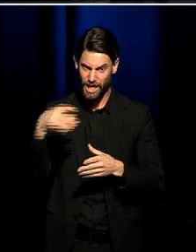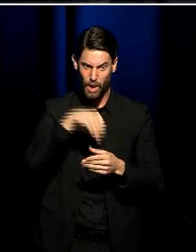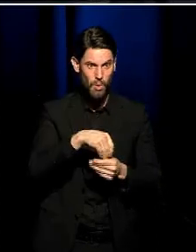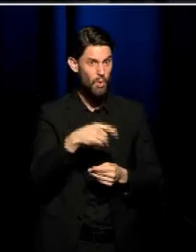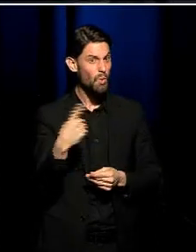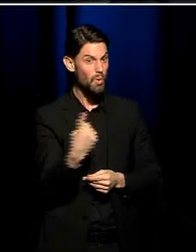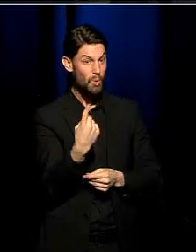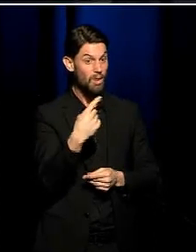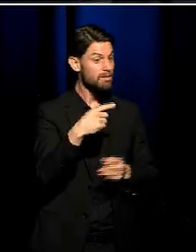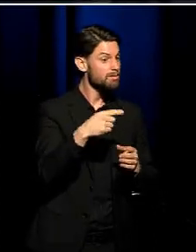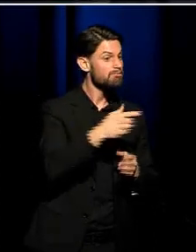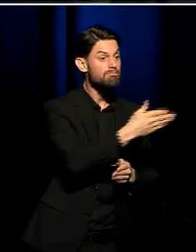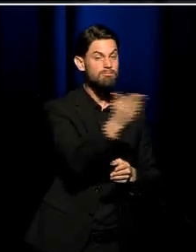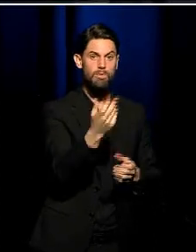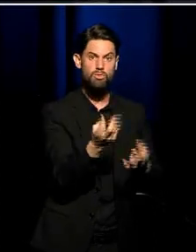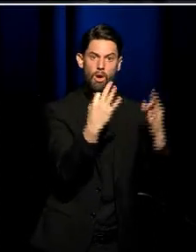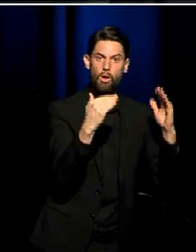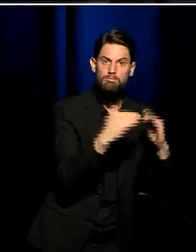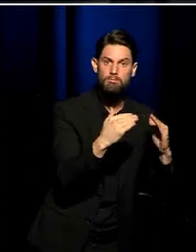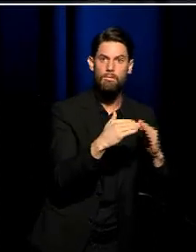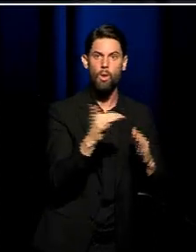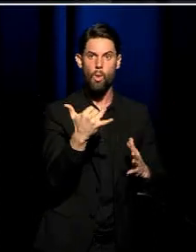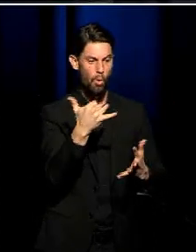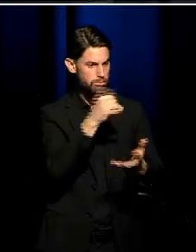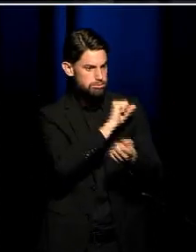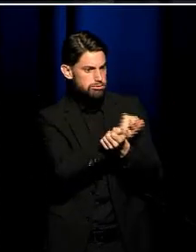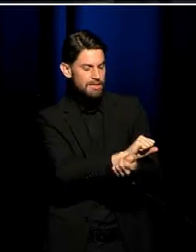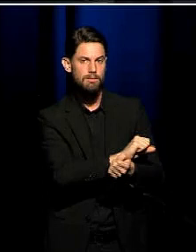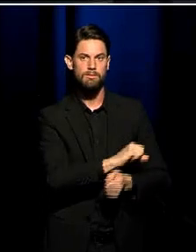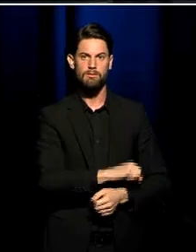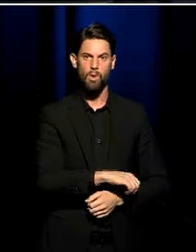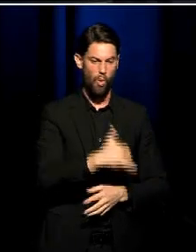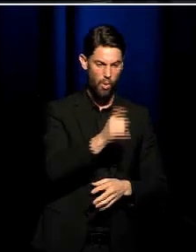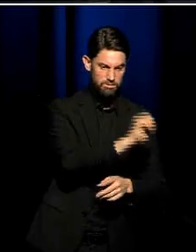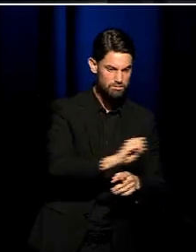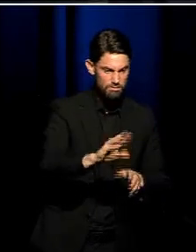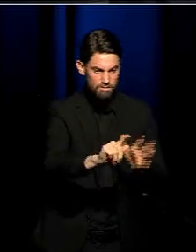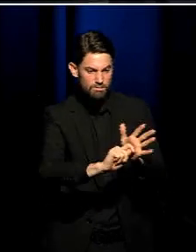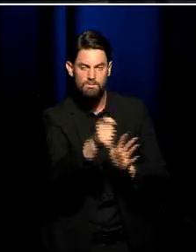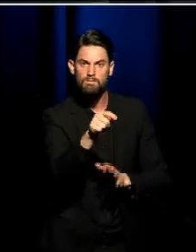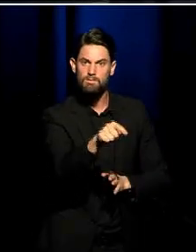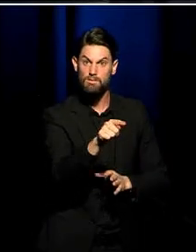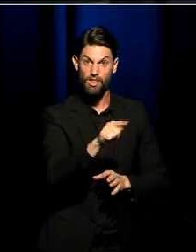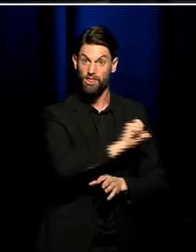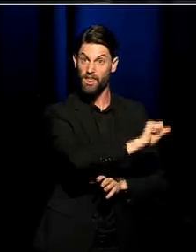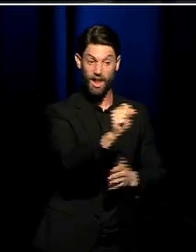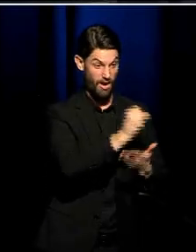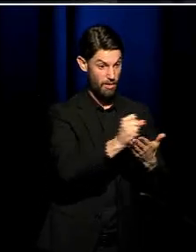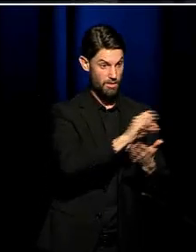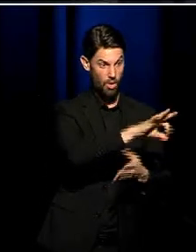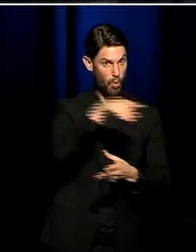are homeless, living in prison or enclosed institutions. In some places, the